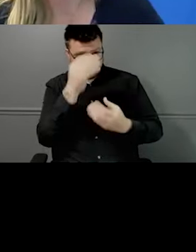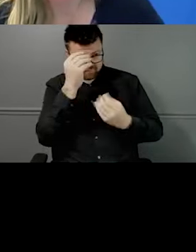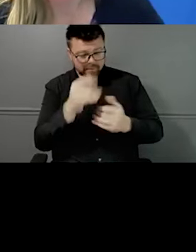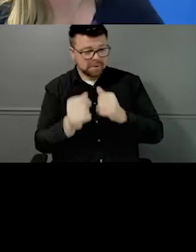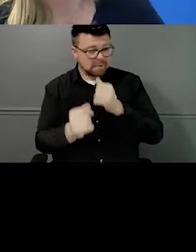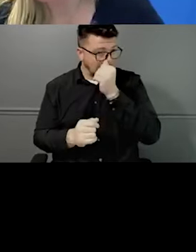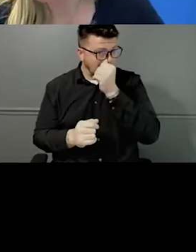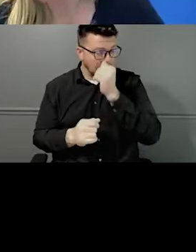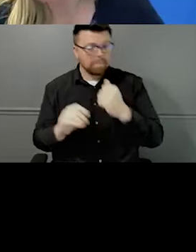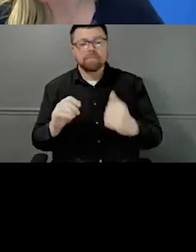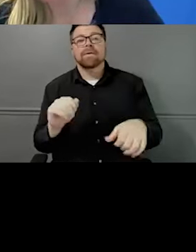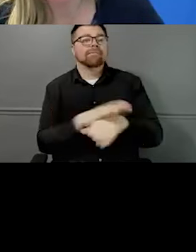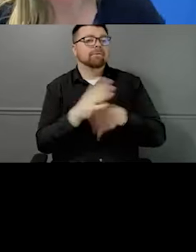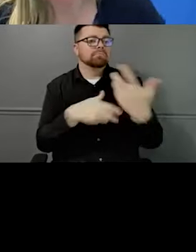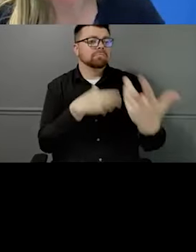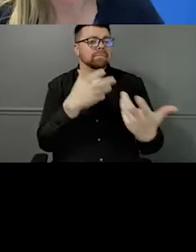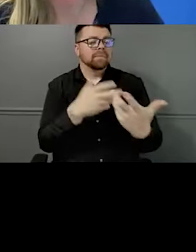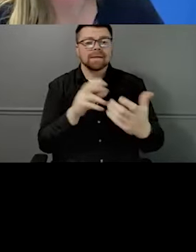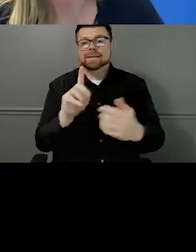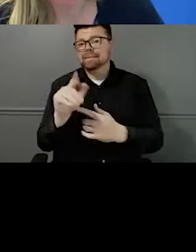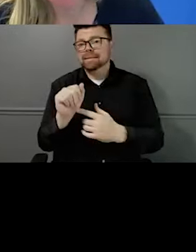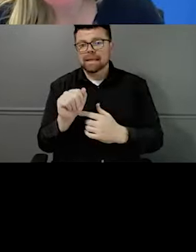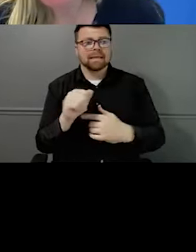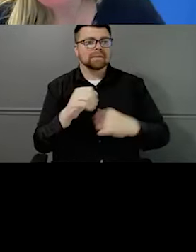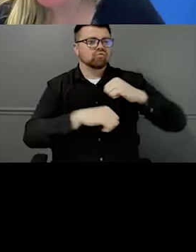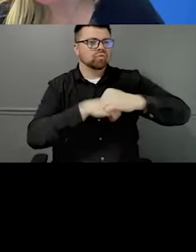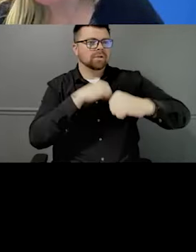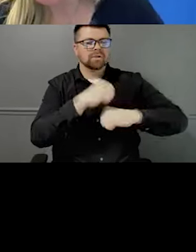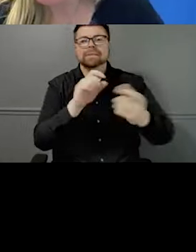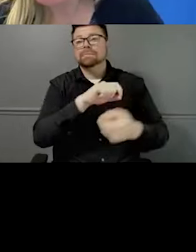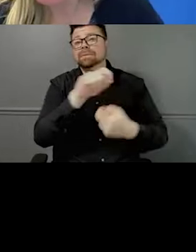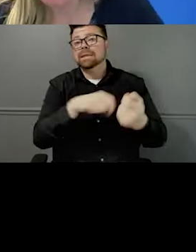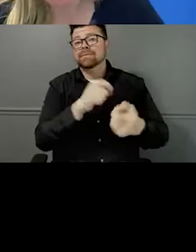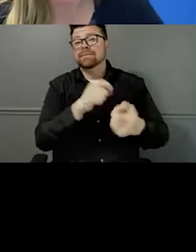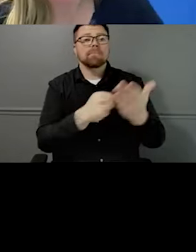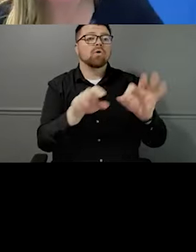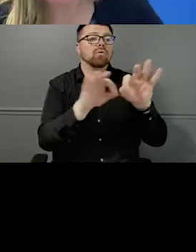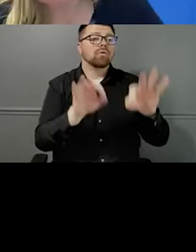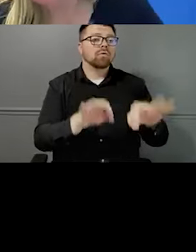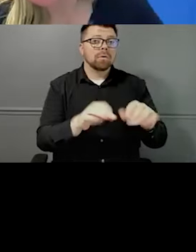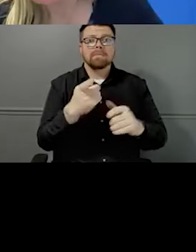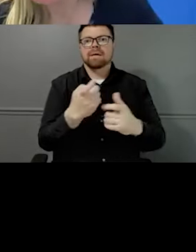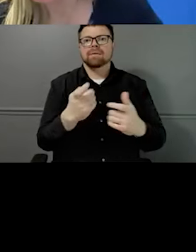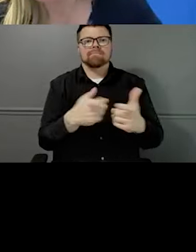the data elements that are specified in both forms. One of the big changes we have made, however,